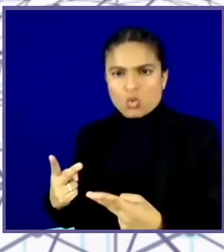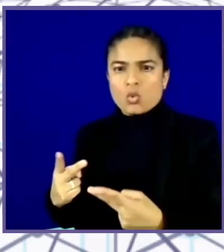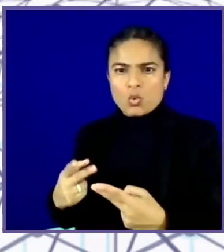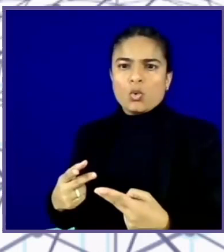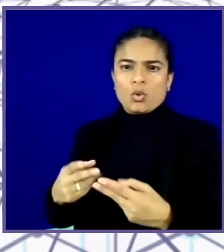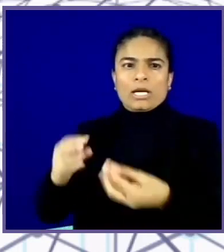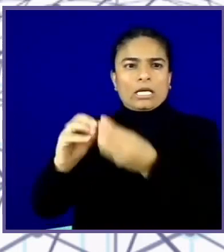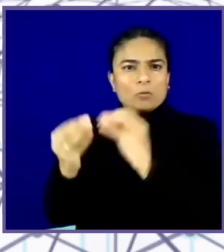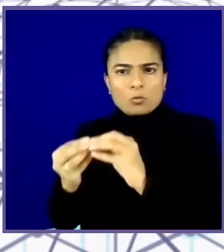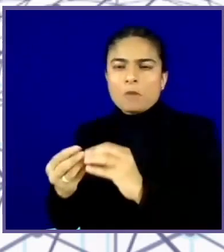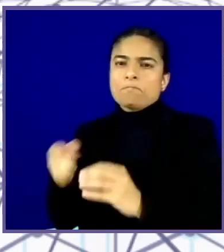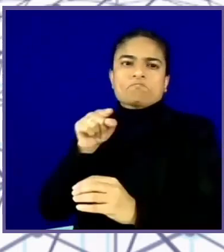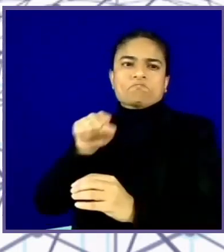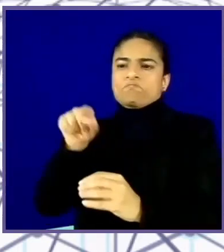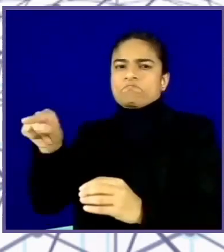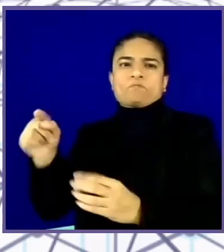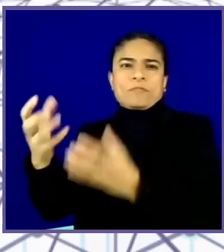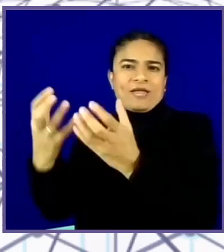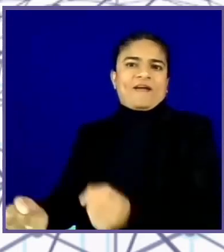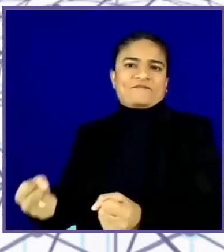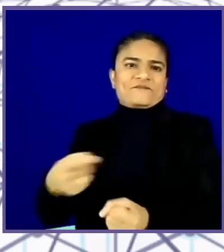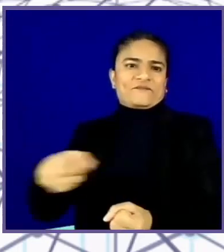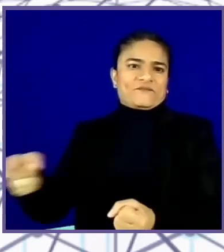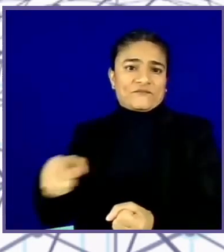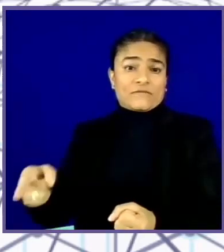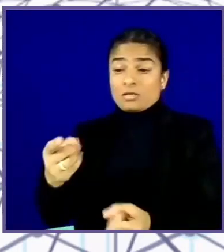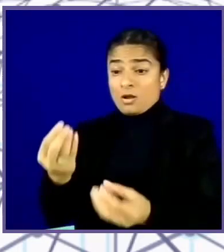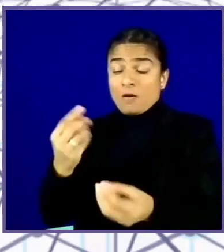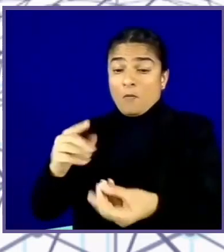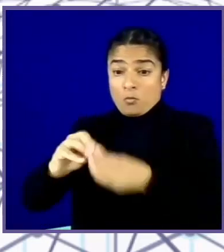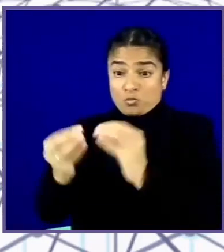We did the calculations and prototype it, so this is what it looks like.